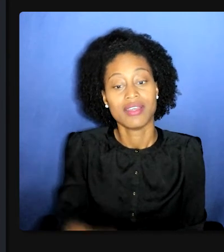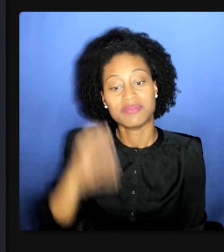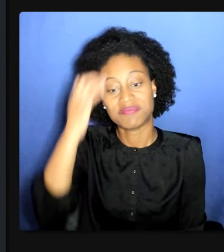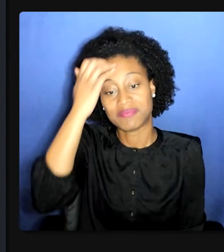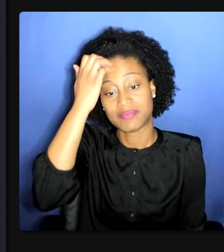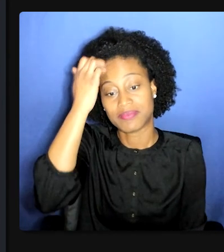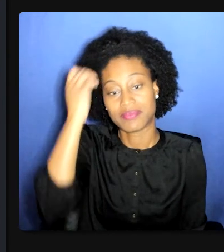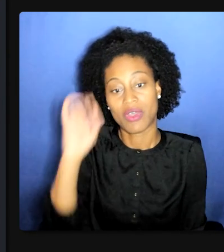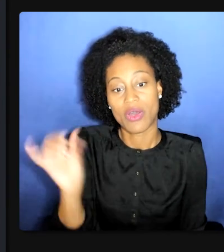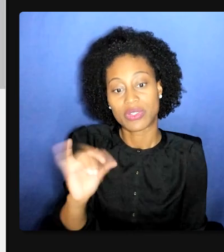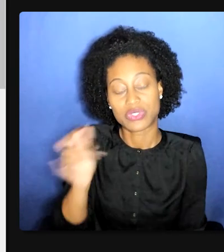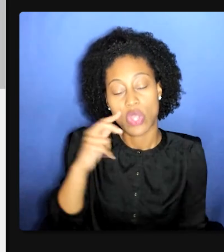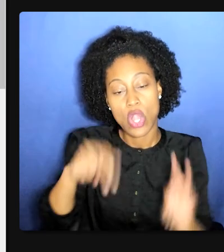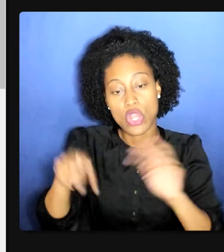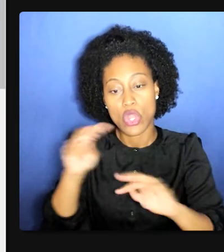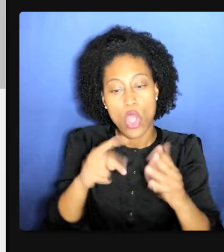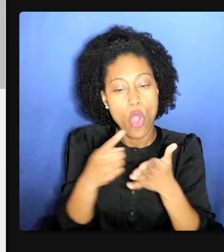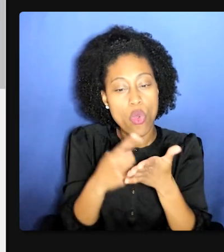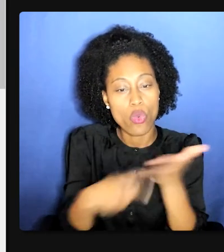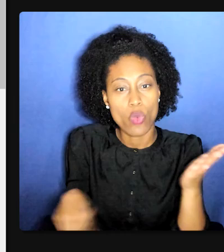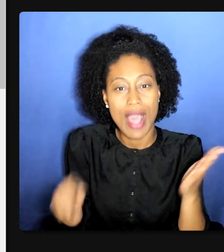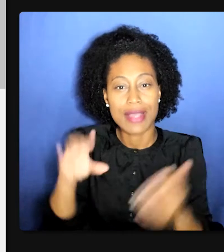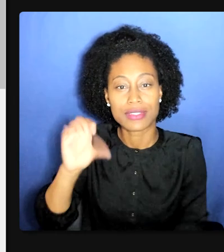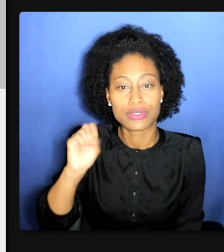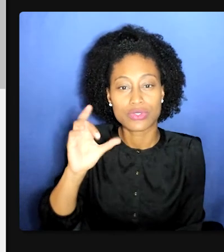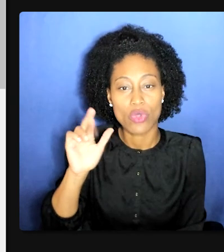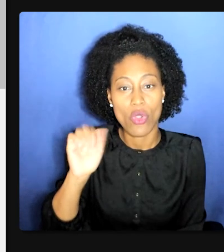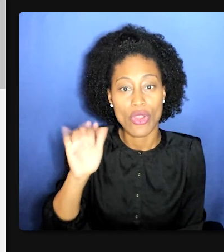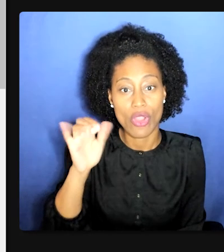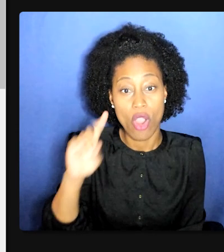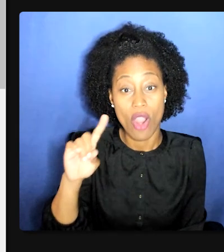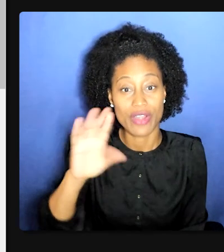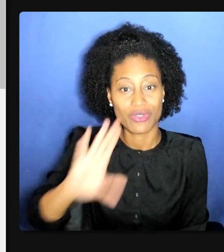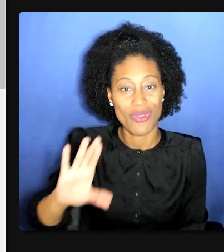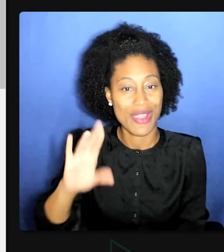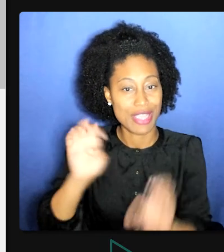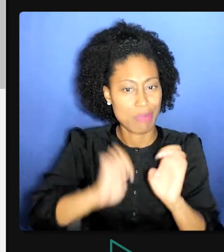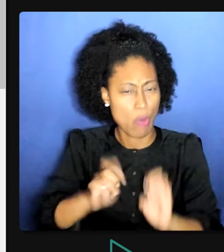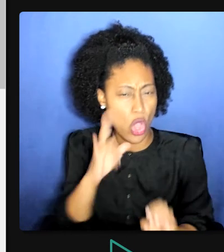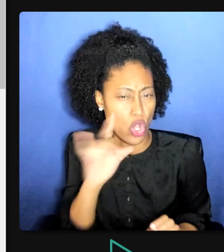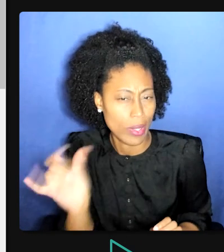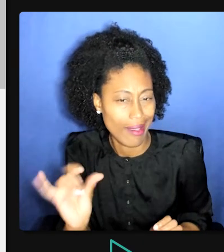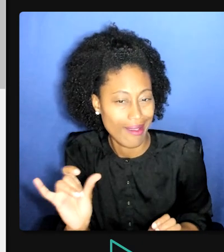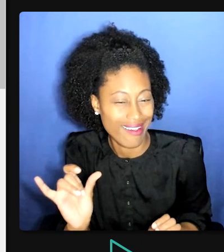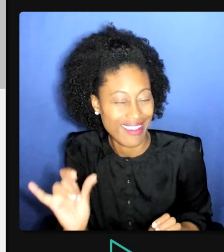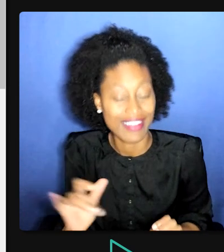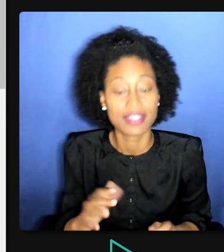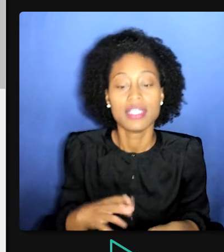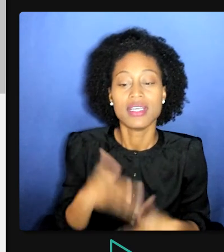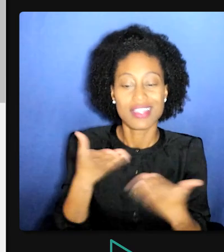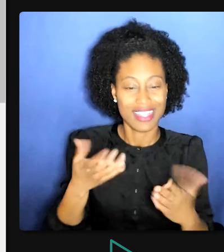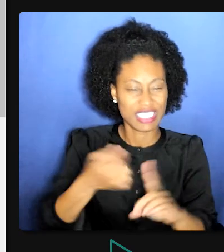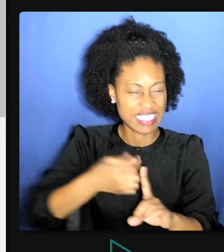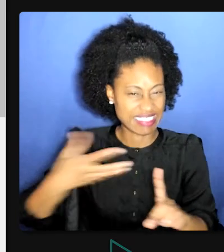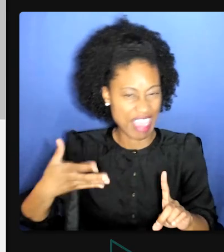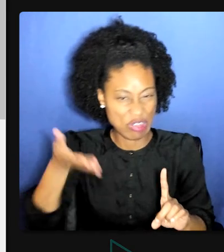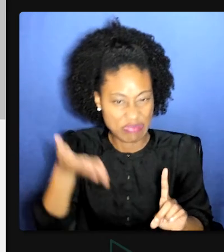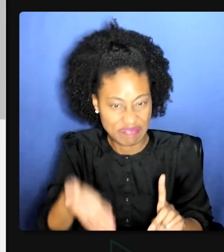let's look into what a scorecard of an experiment looks like. Here is the detail where you get to the see